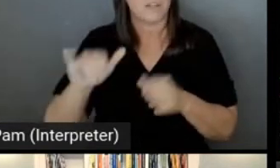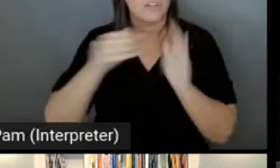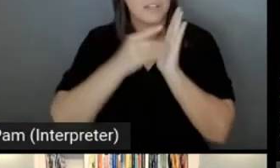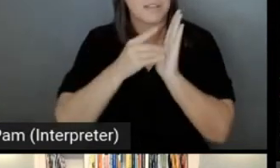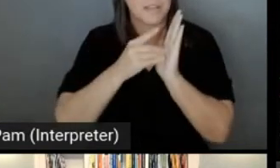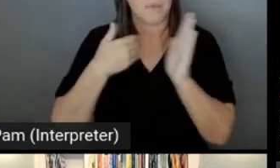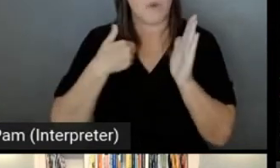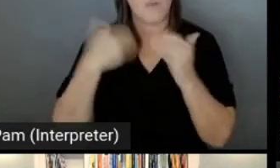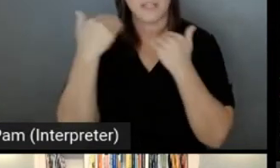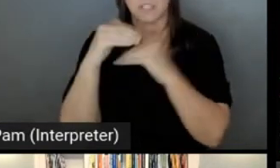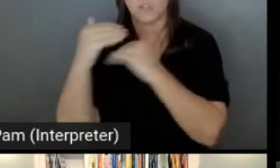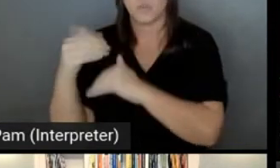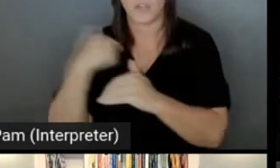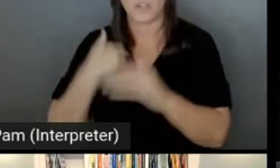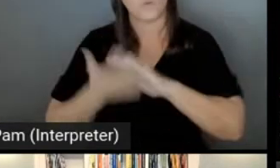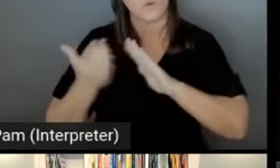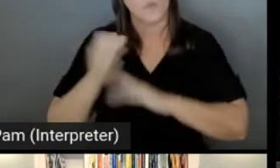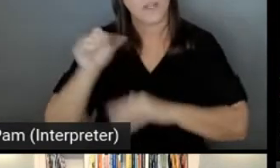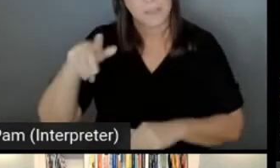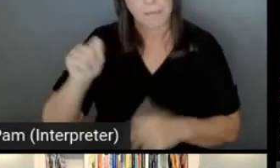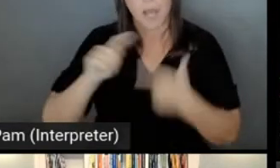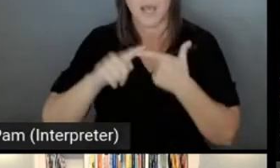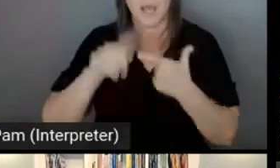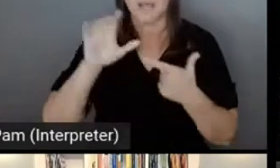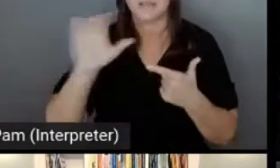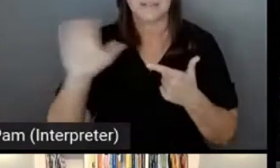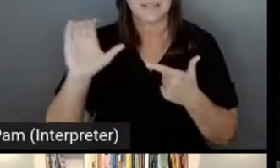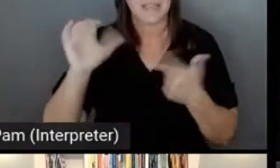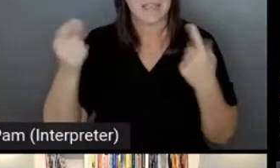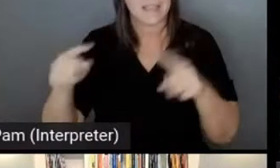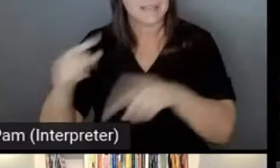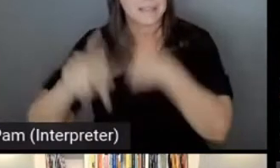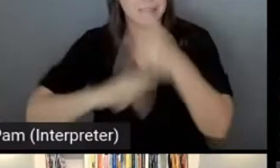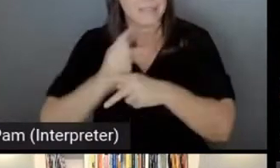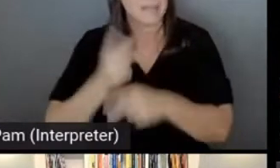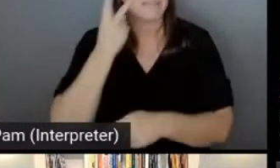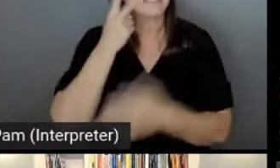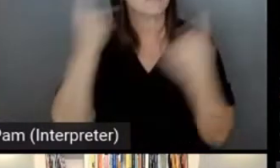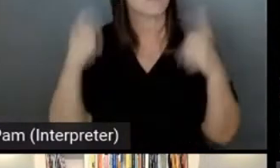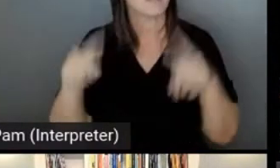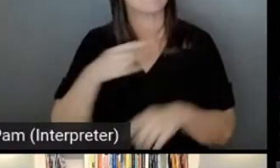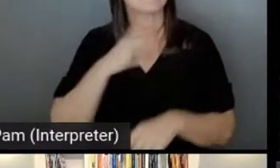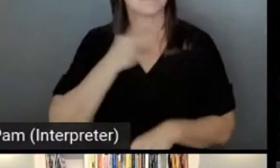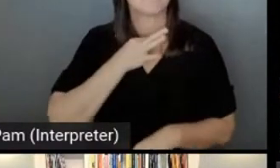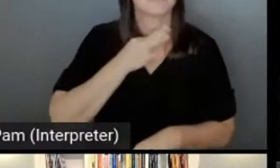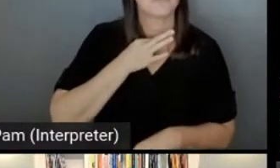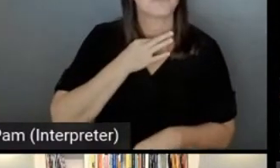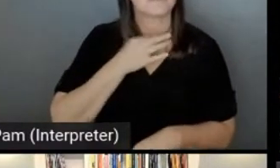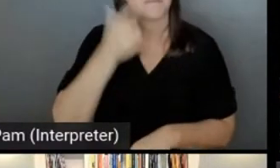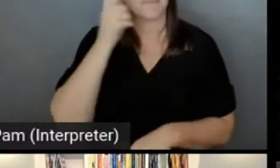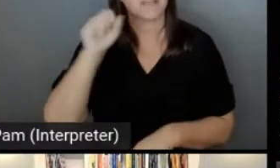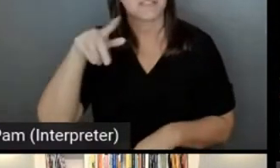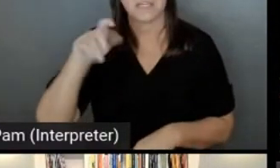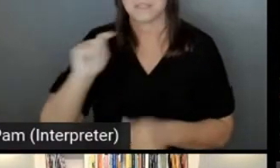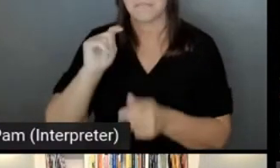We're going to run on spot. We're going to run on C instance types, and let's see what we get. I'm actually curious since the spot market changes all the time.